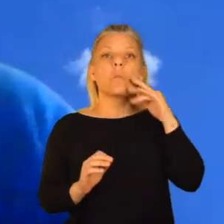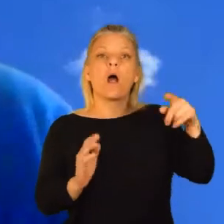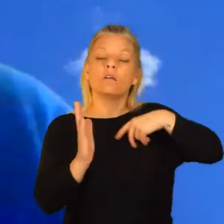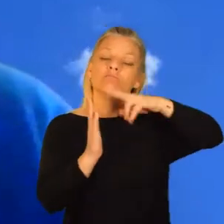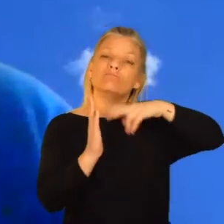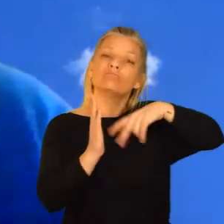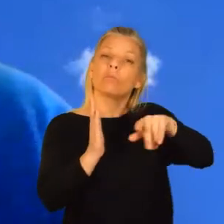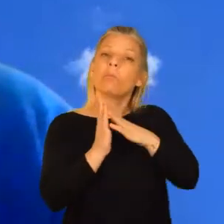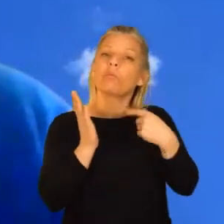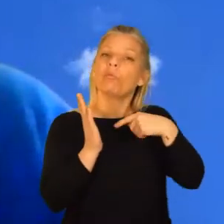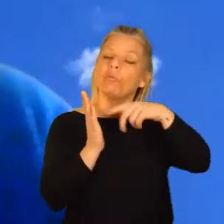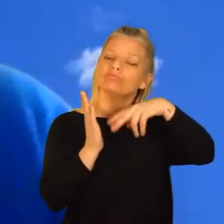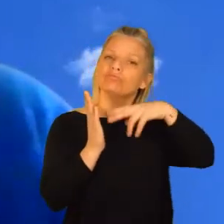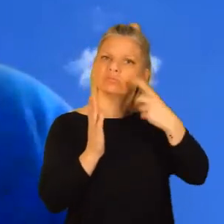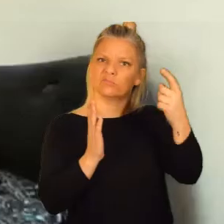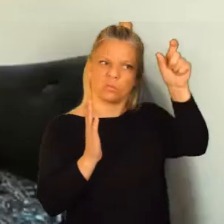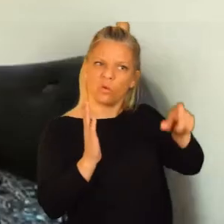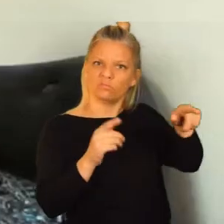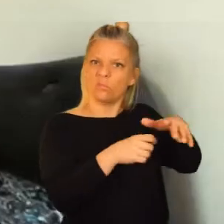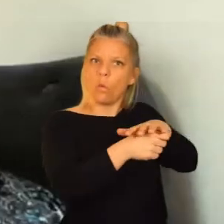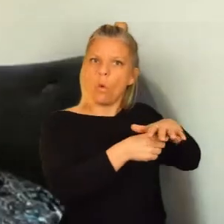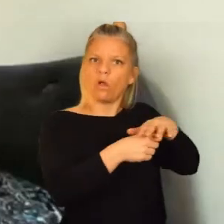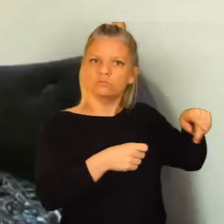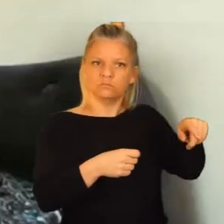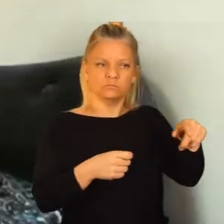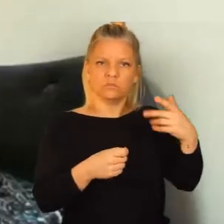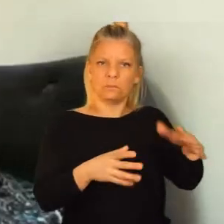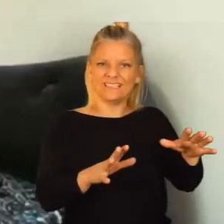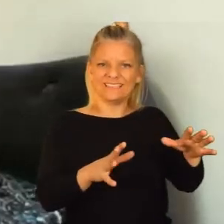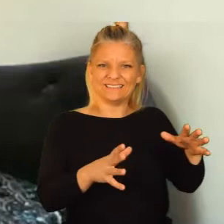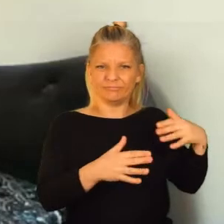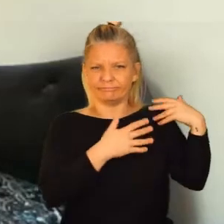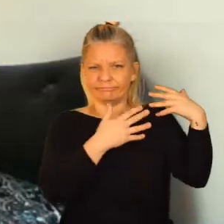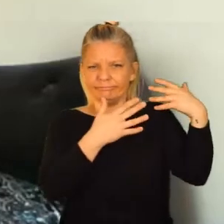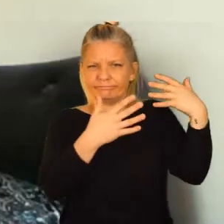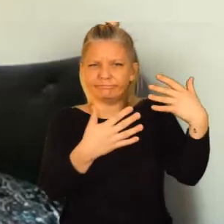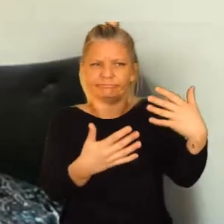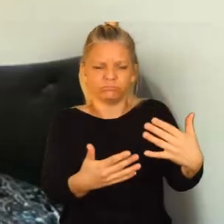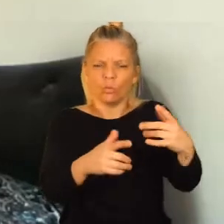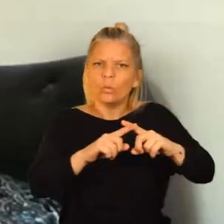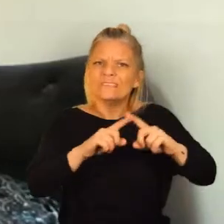And then I think it was my third or fourth hospitalisation- aliens were talking to me - I